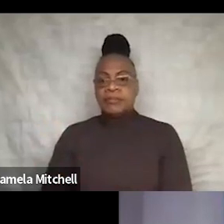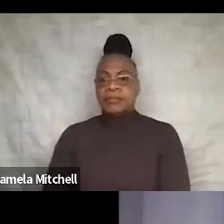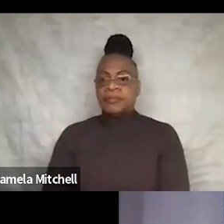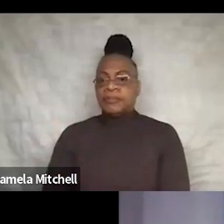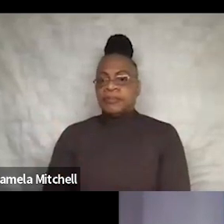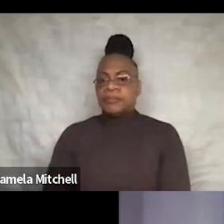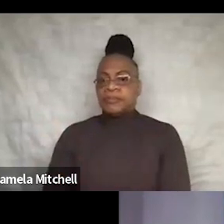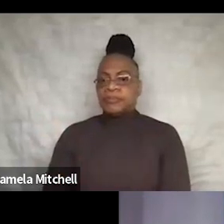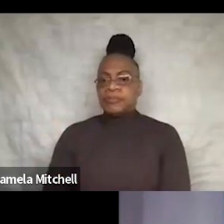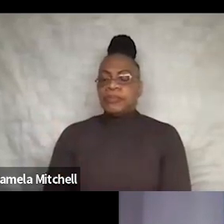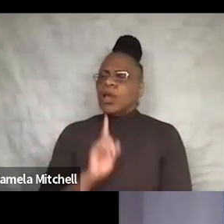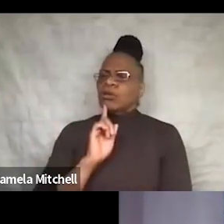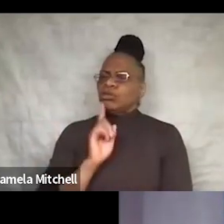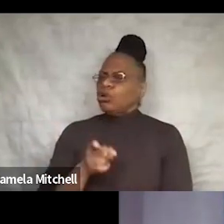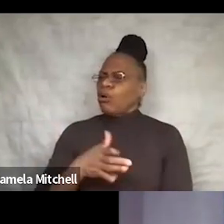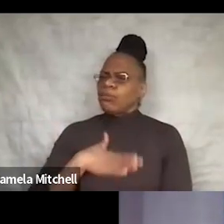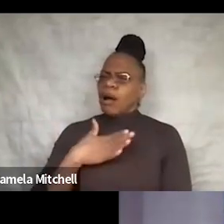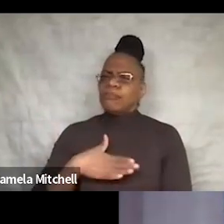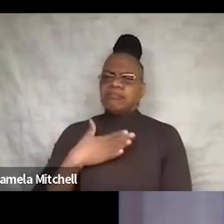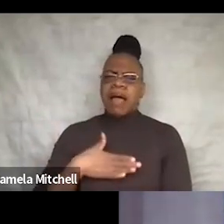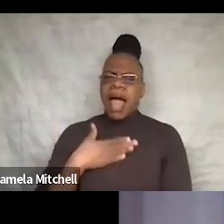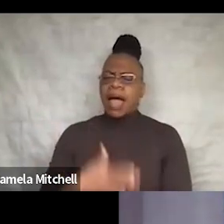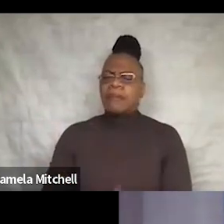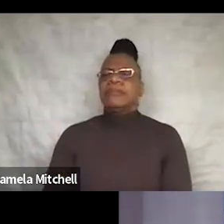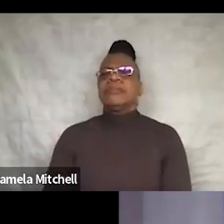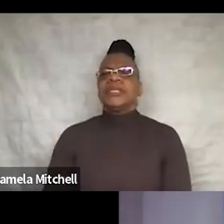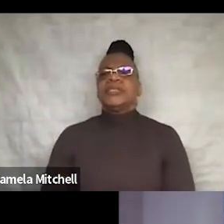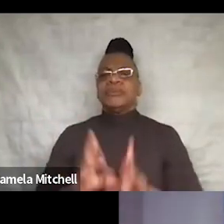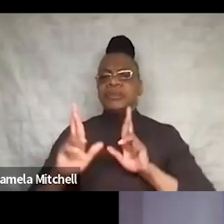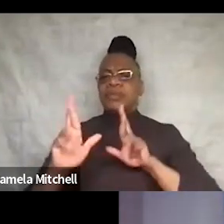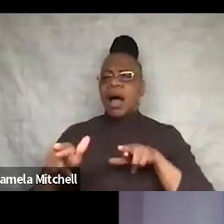Sure. I'm happy to comment again.